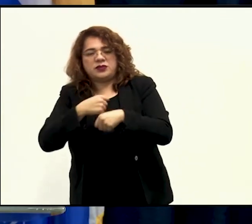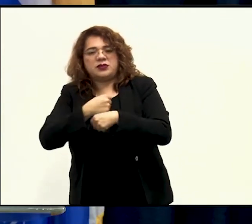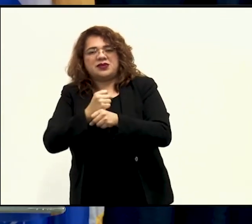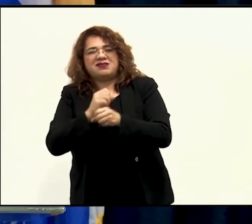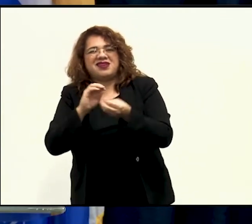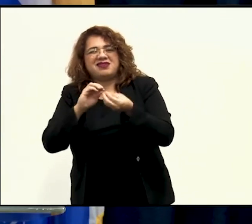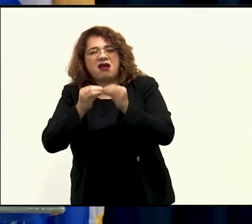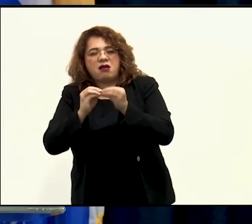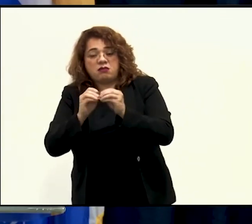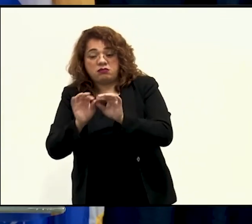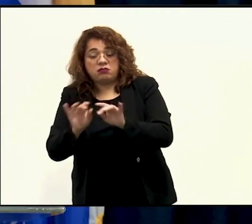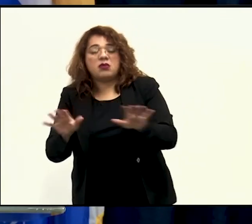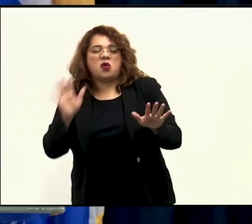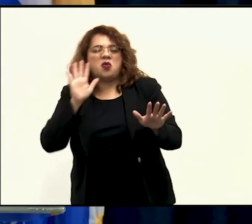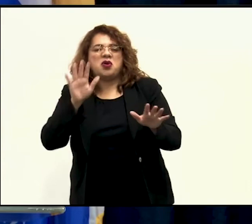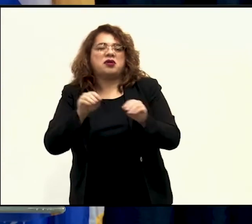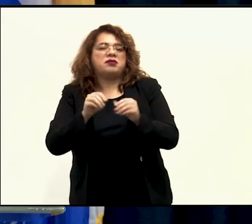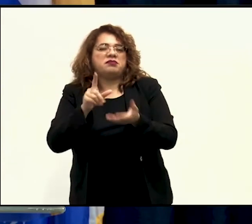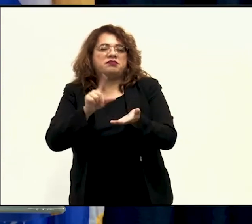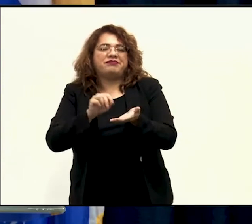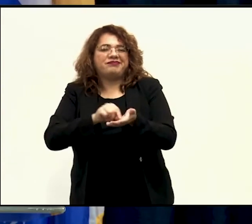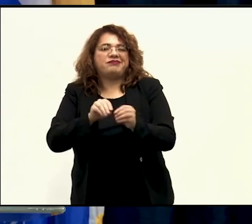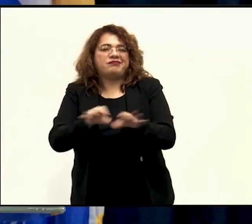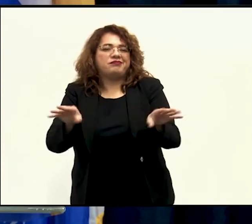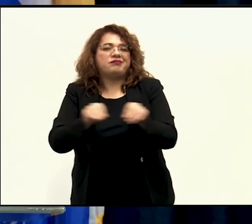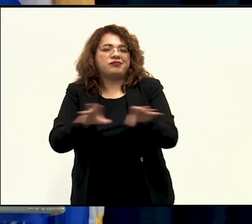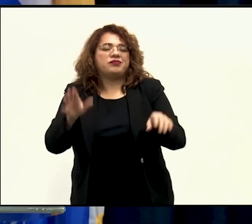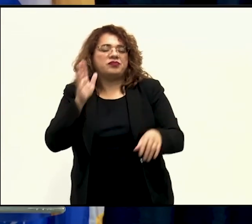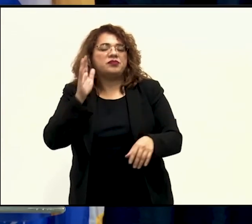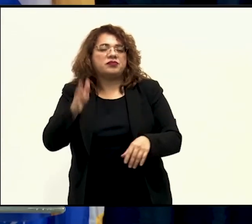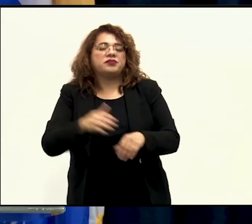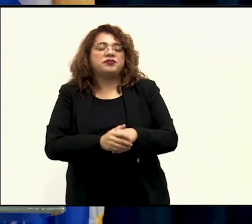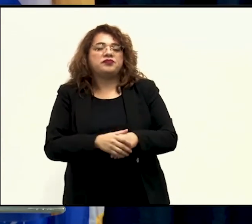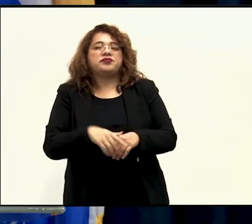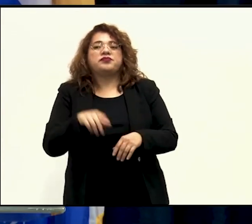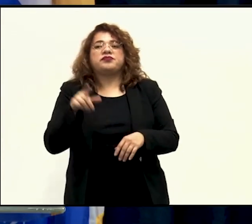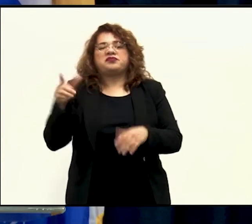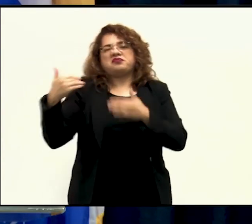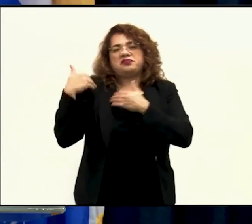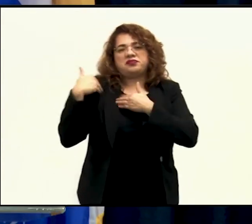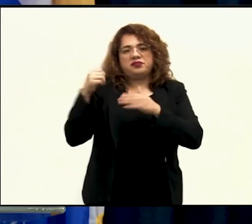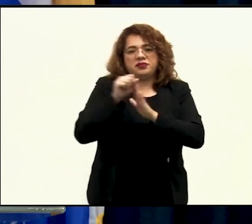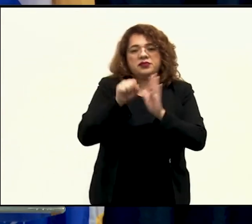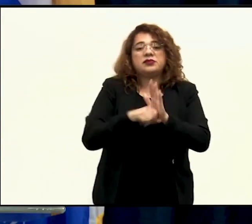Our next question comes from Kelly with the Long Beach Post. Kelly go ahead and unmute yourself and ask your question.